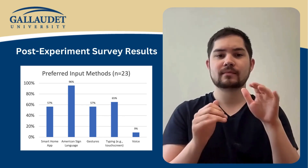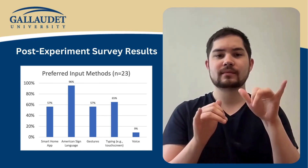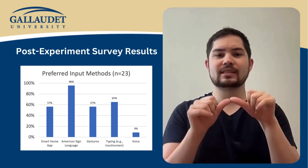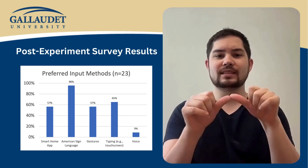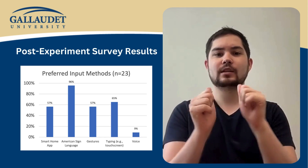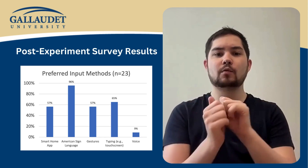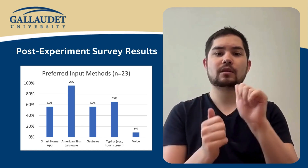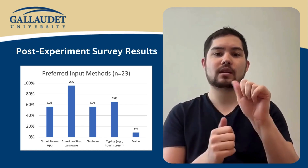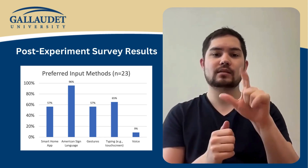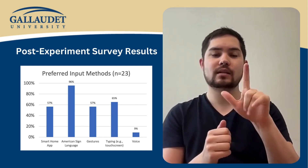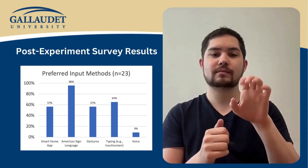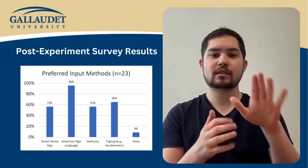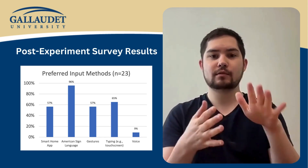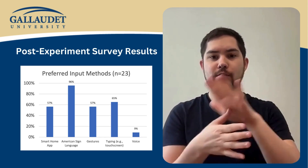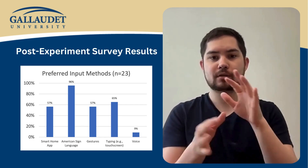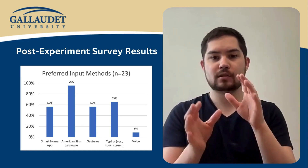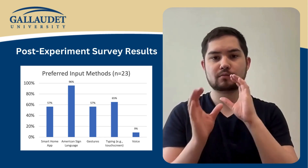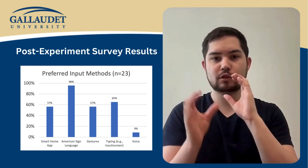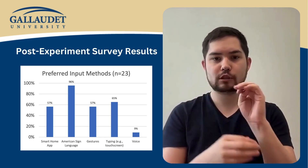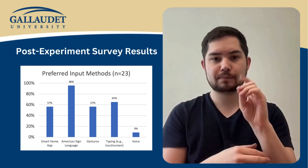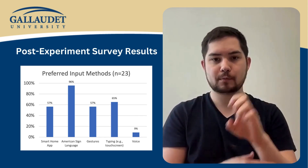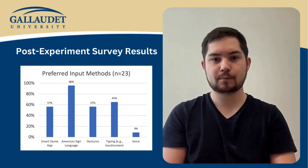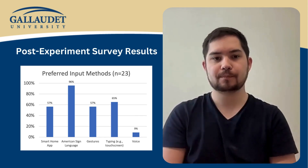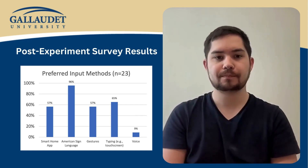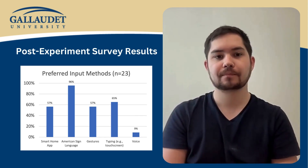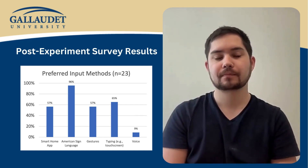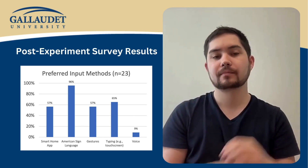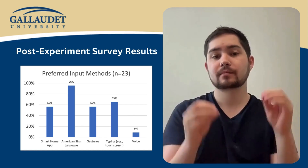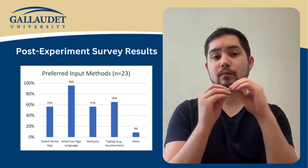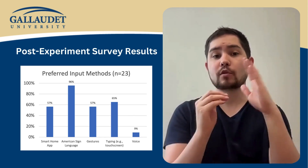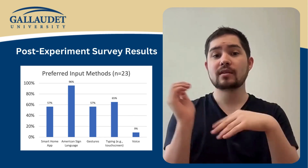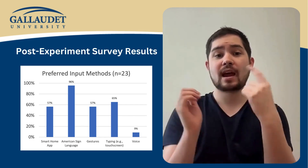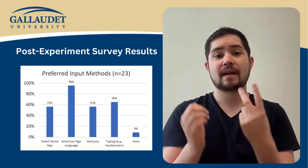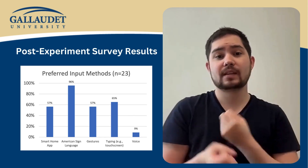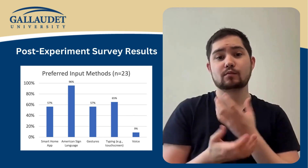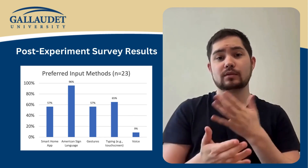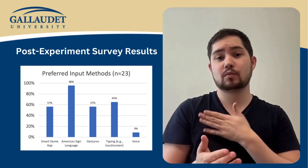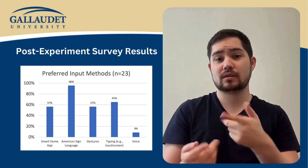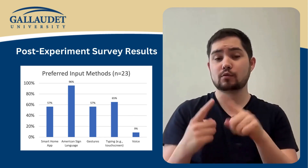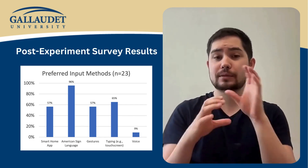with ASL being their primary communication mode. More than half expressed willingness